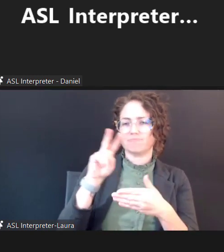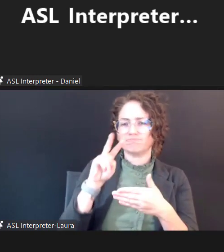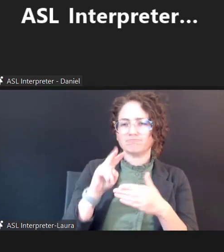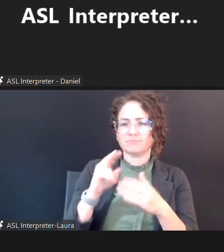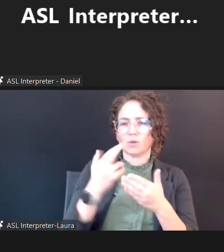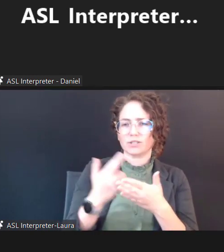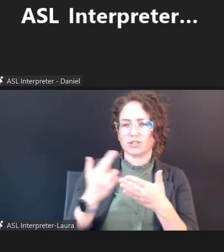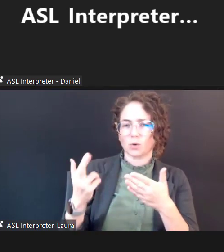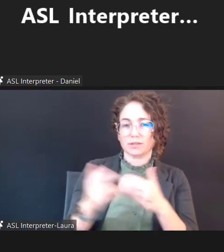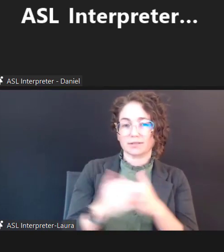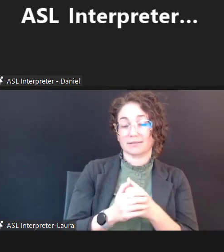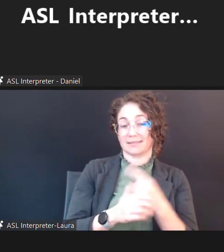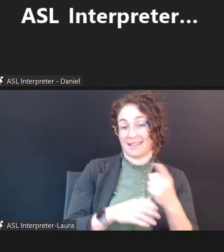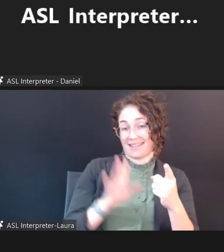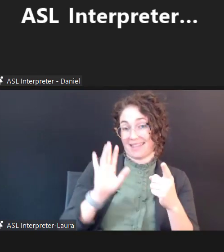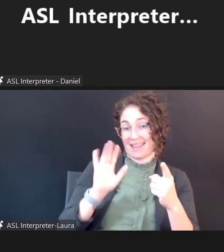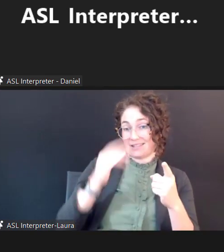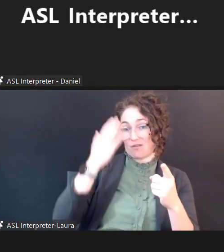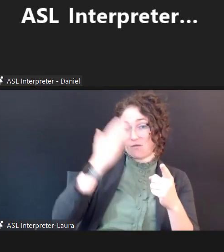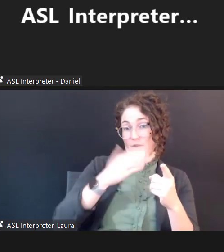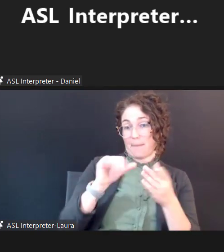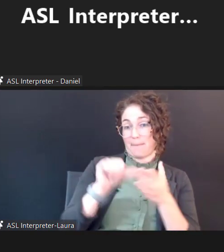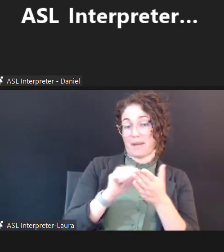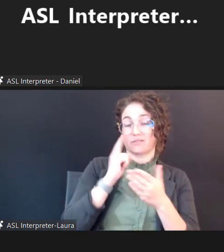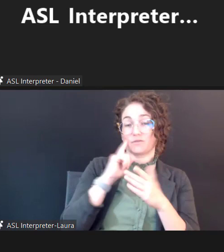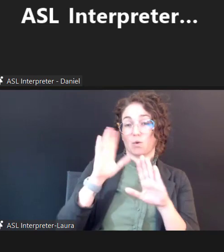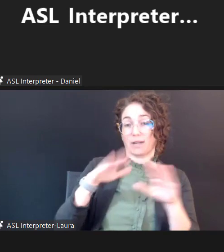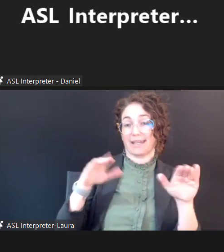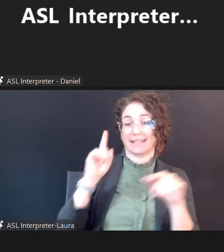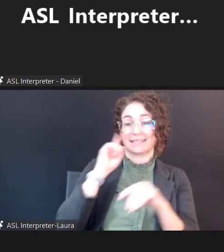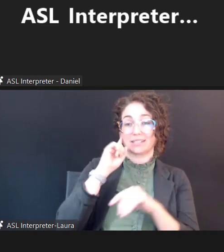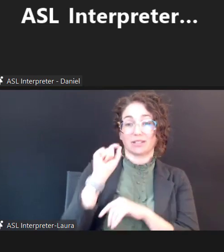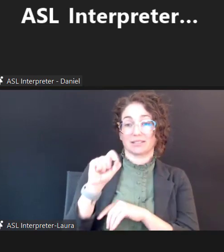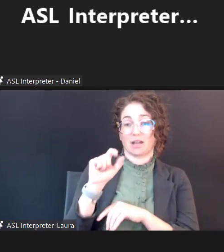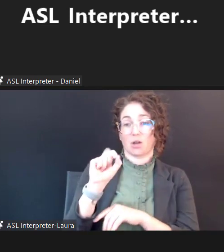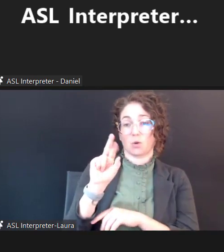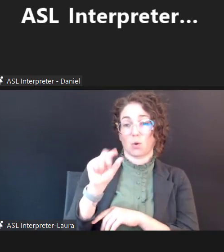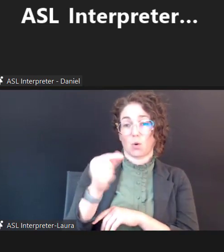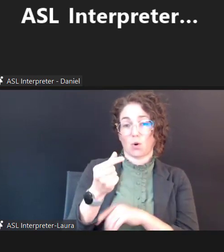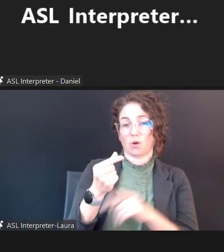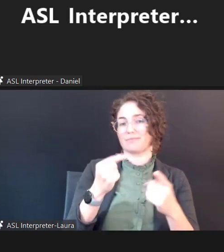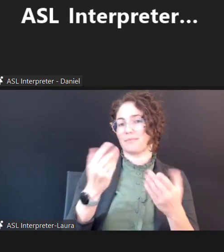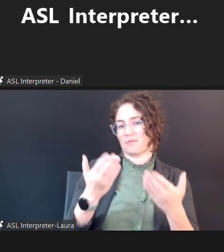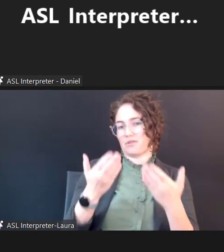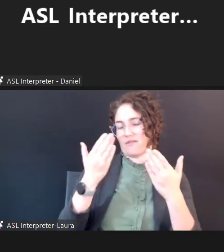This is our landing page for kidshearing.org, which provides a wide variety of practical resources.